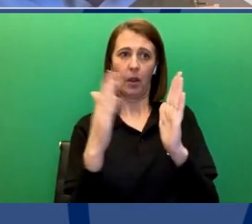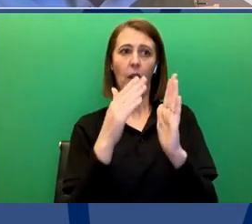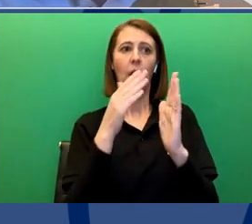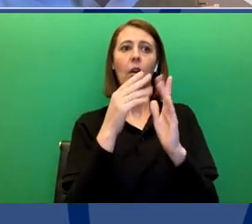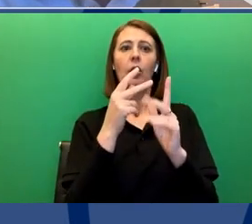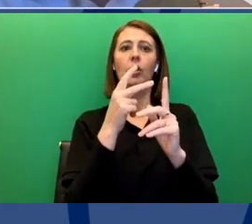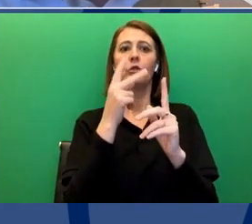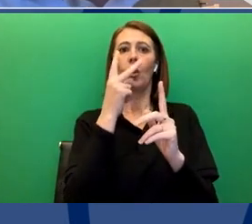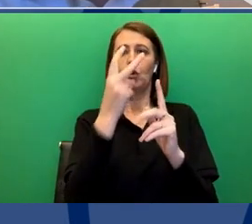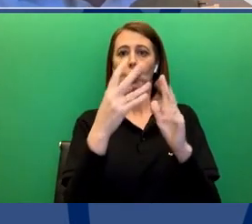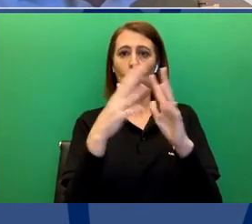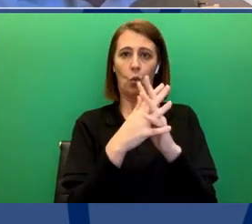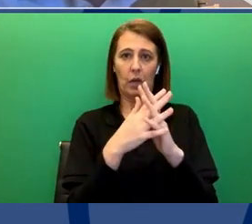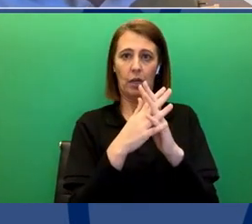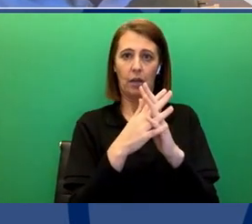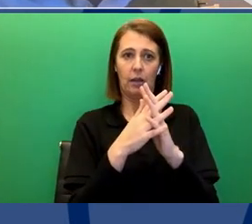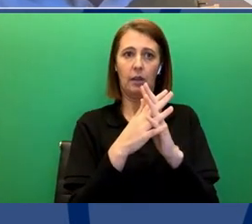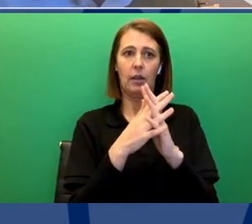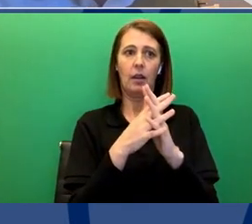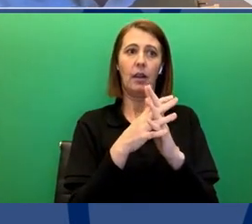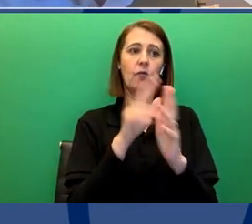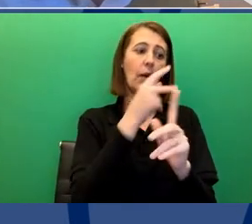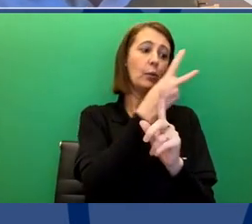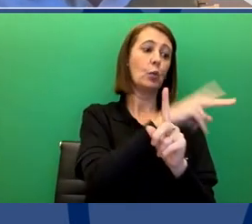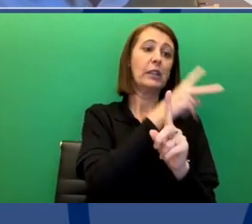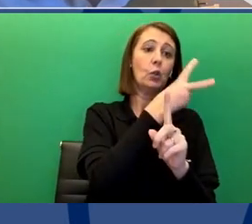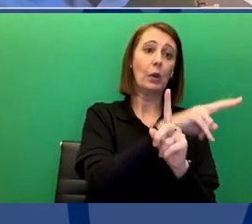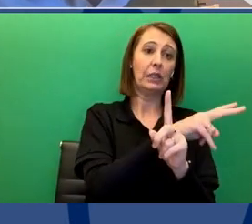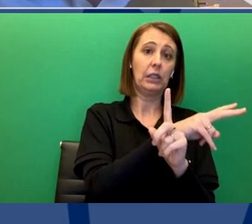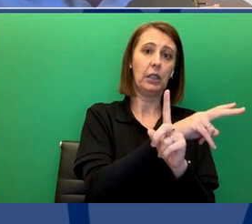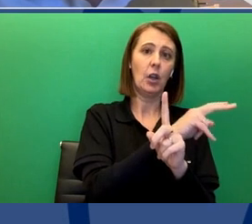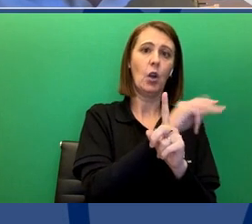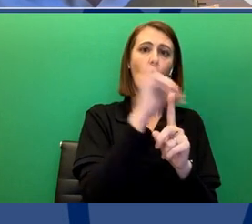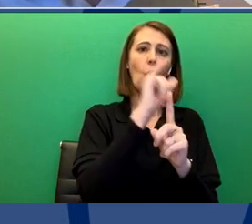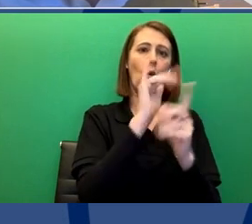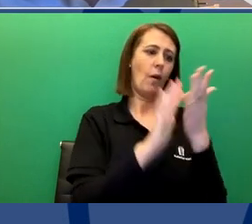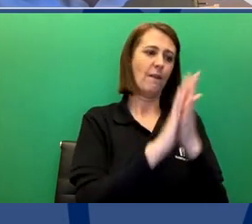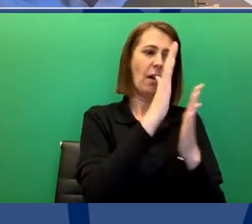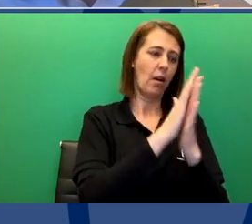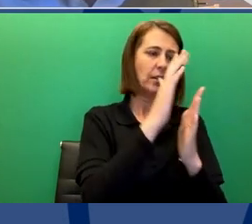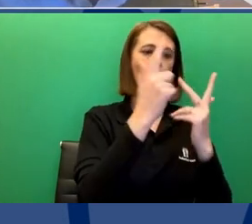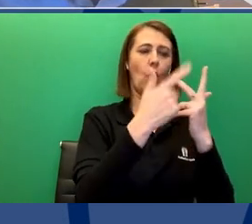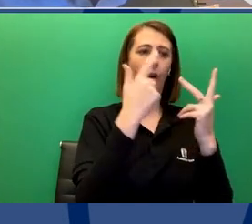period either in 2020 or if bushfires and other lockdowns and COVID affected that year,